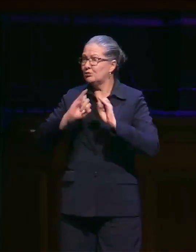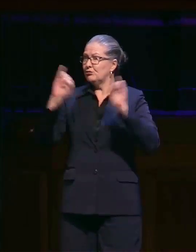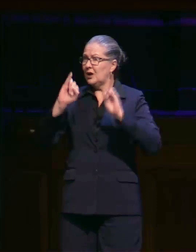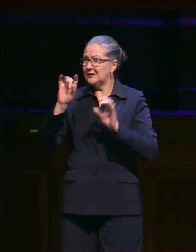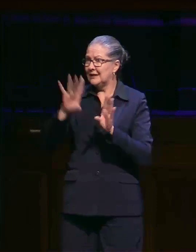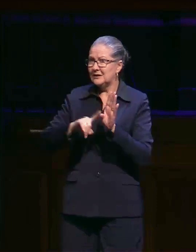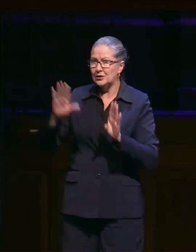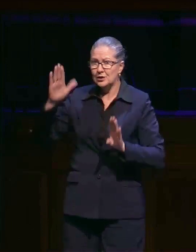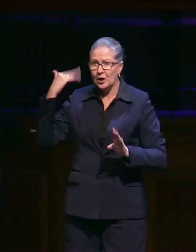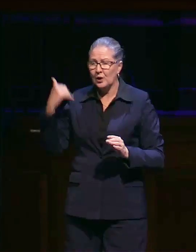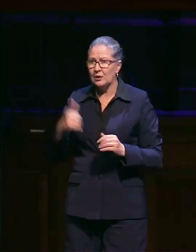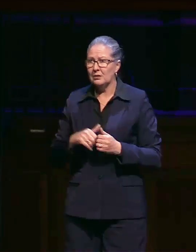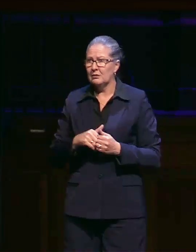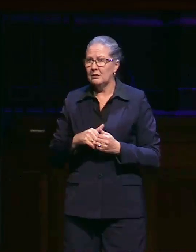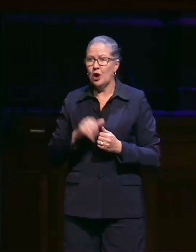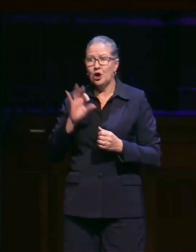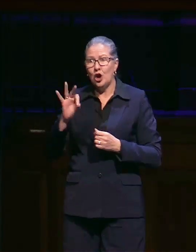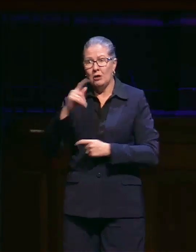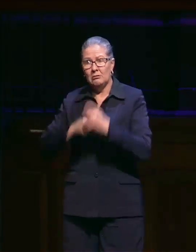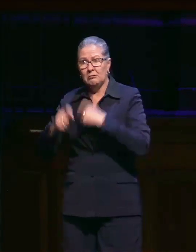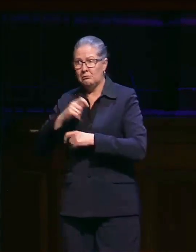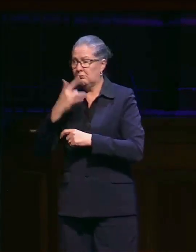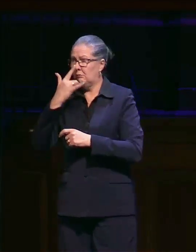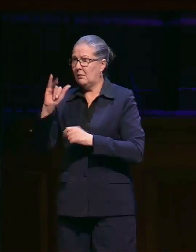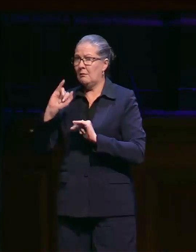tune into another Great Depression thankfully but it has led to ongoing